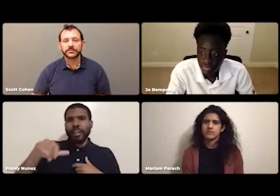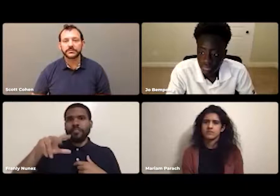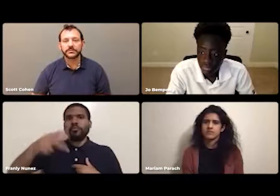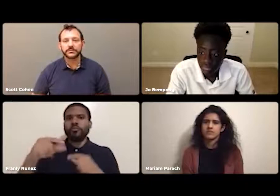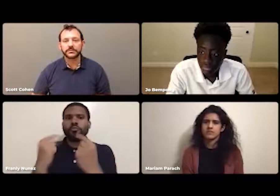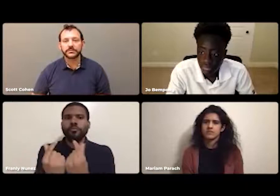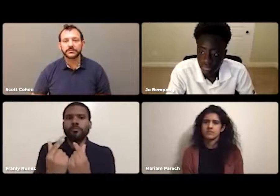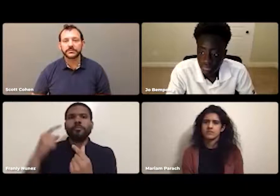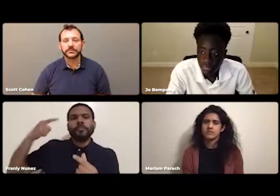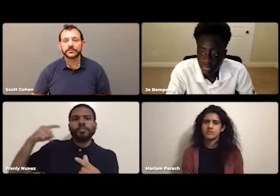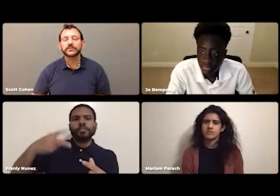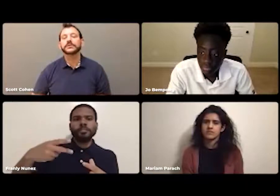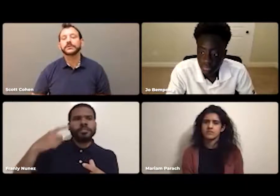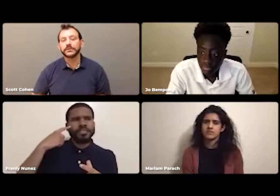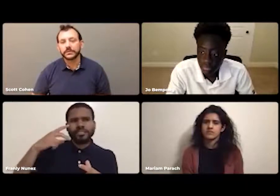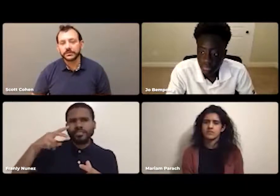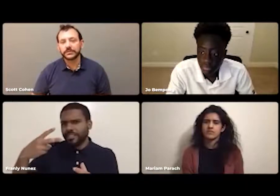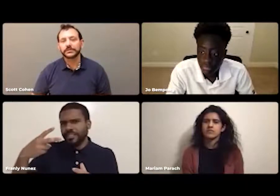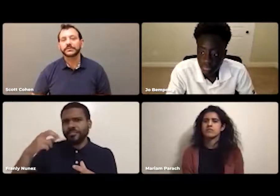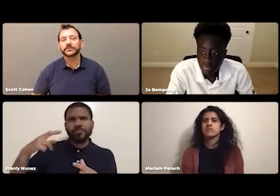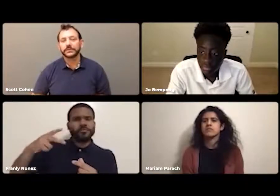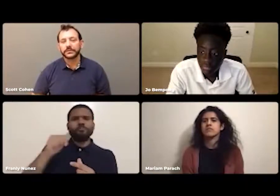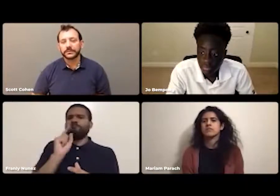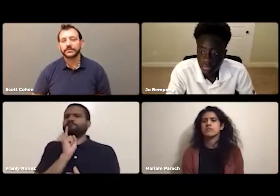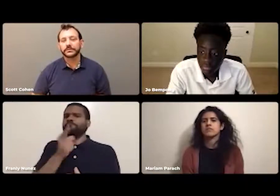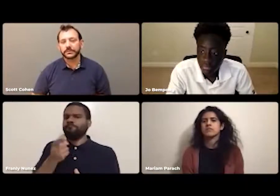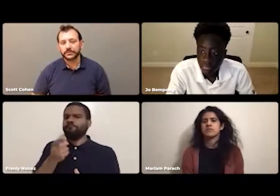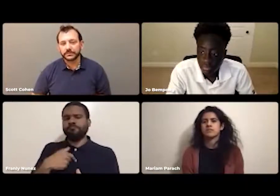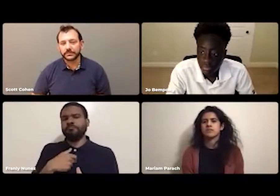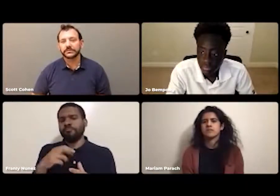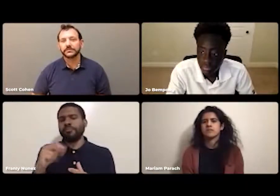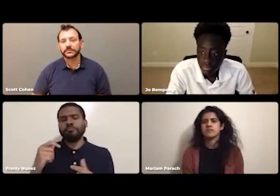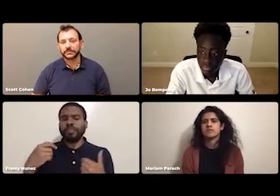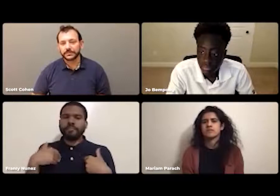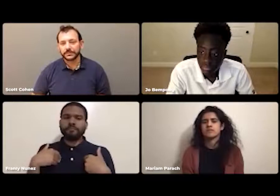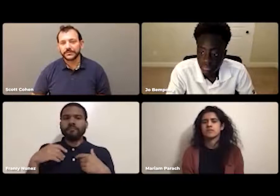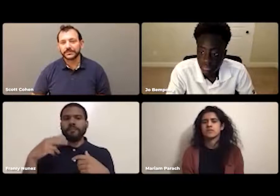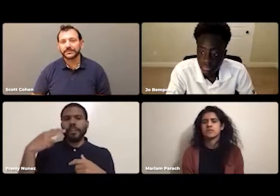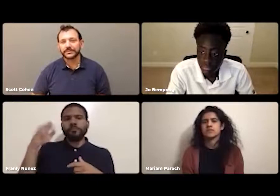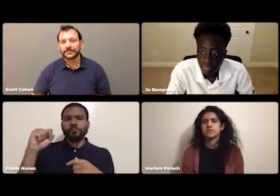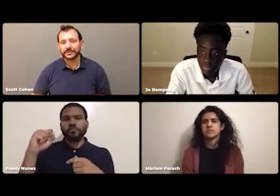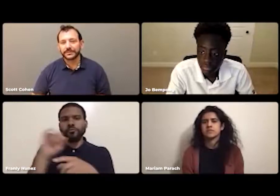We had about three sessions. I think I was part of the second or third group with that teacher.